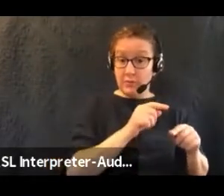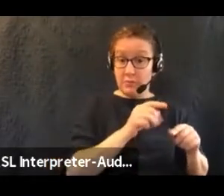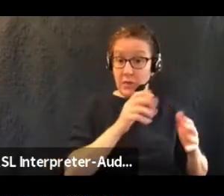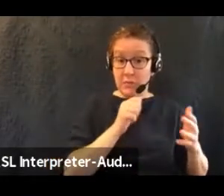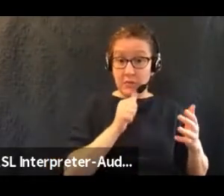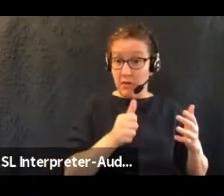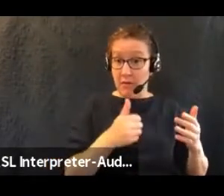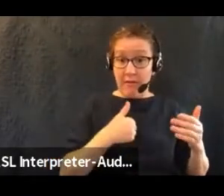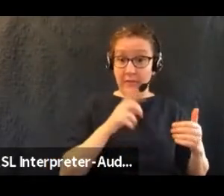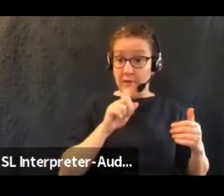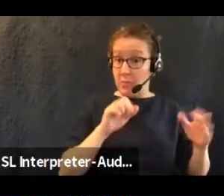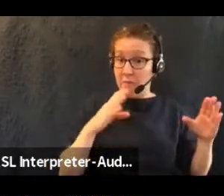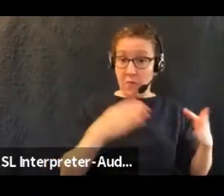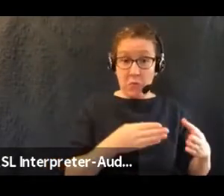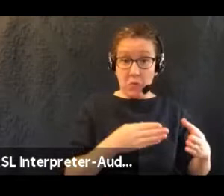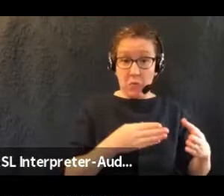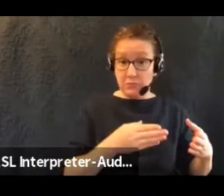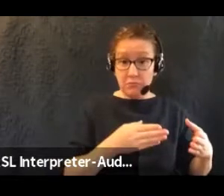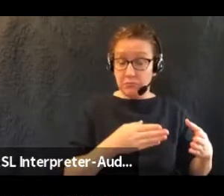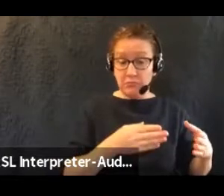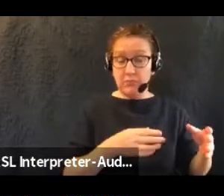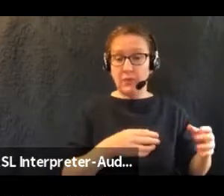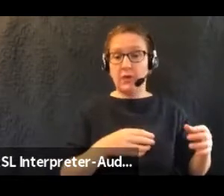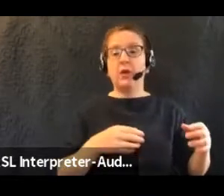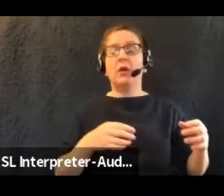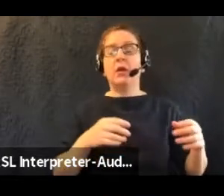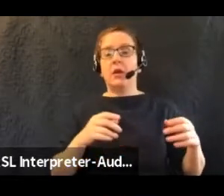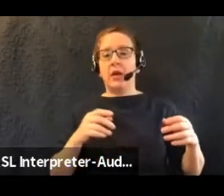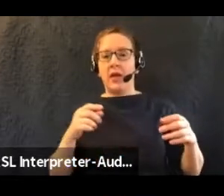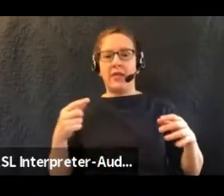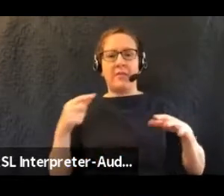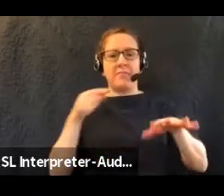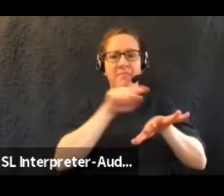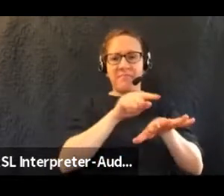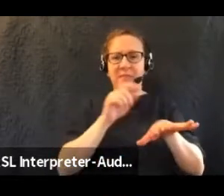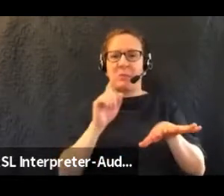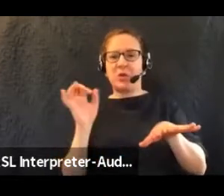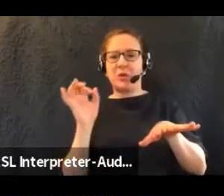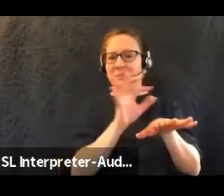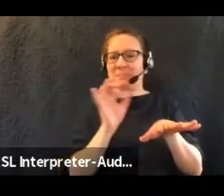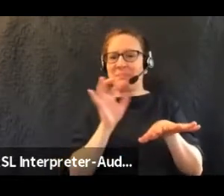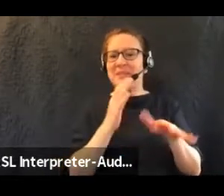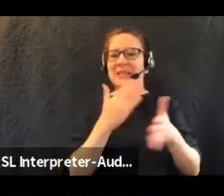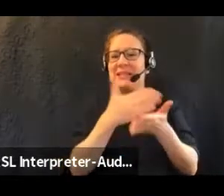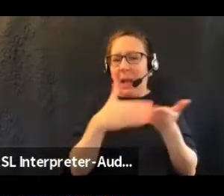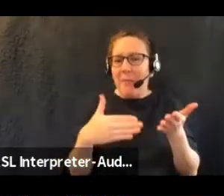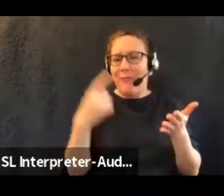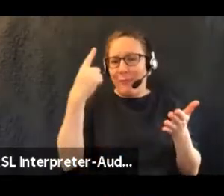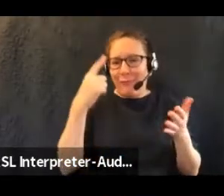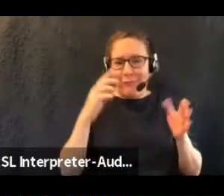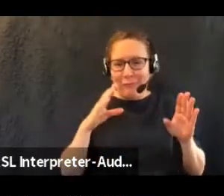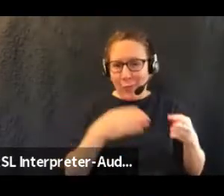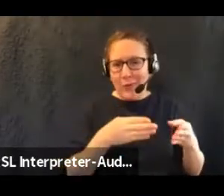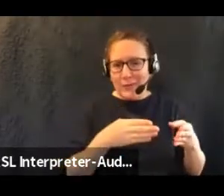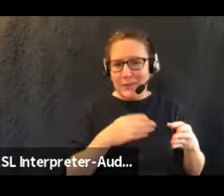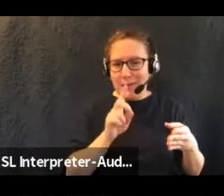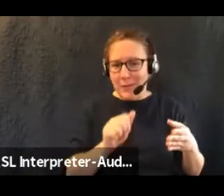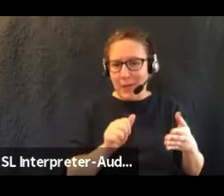disability focus to in fact make sure they do have somewhat of a focus, they have a disability